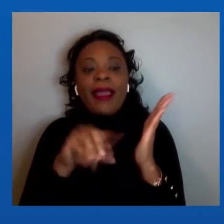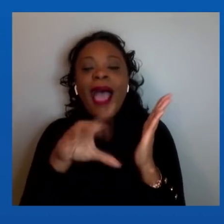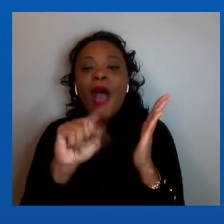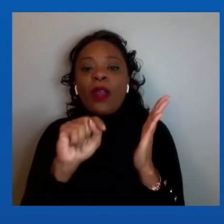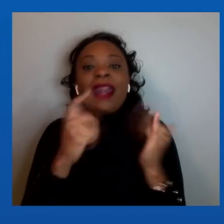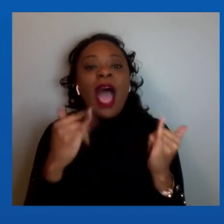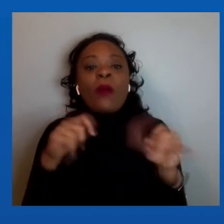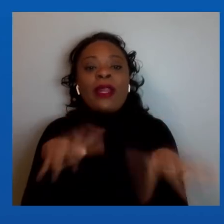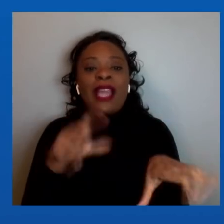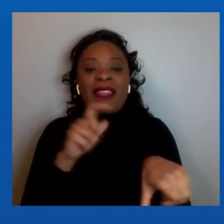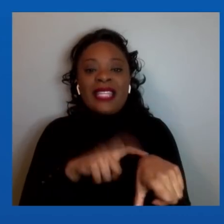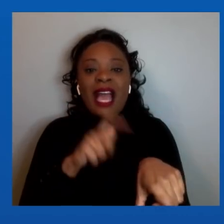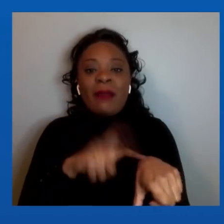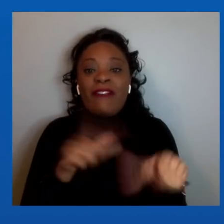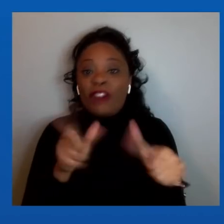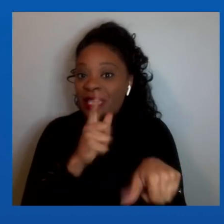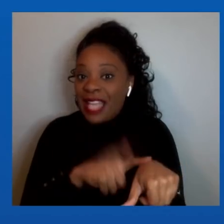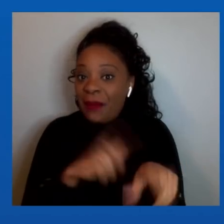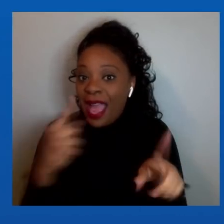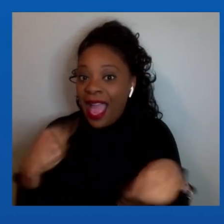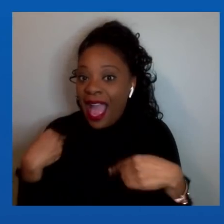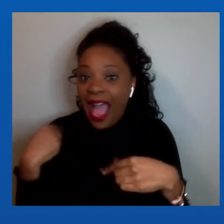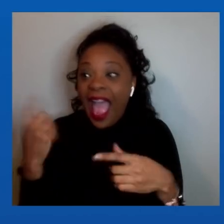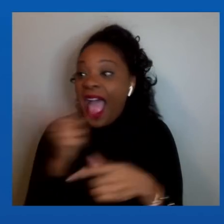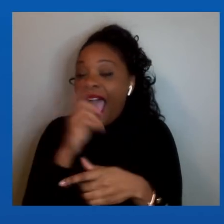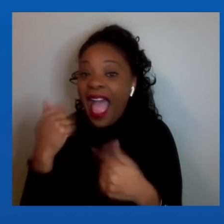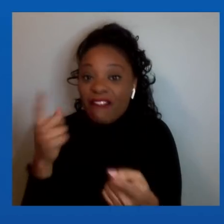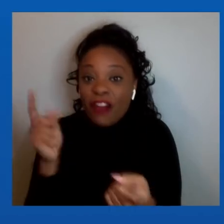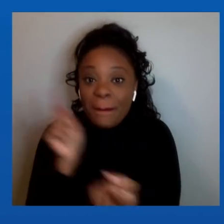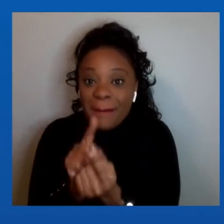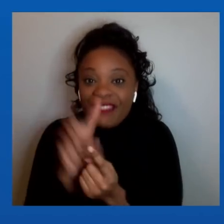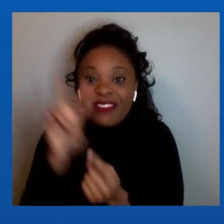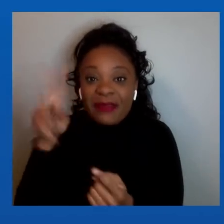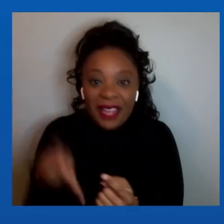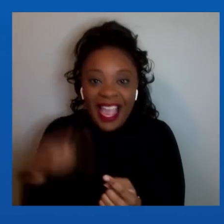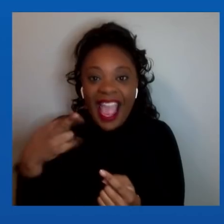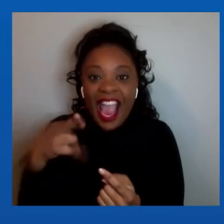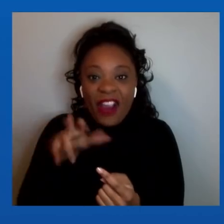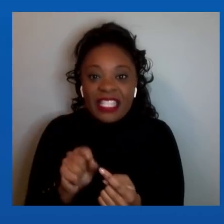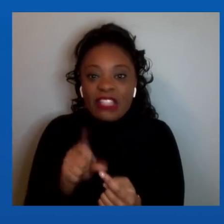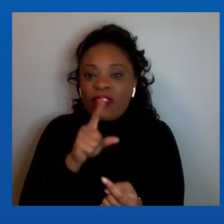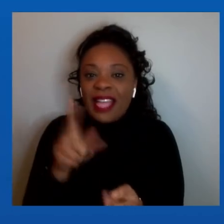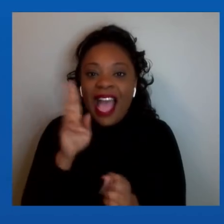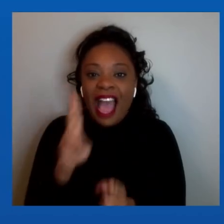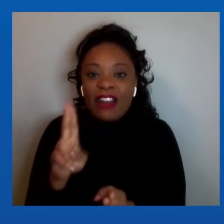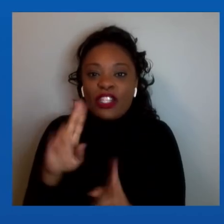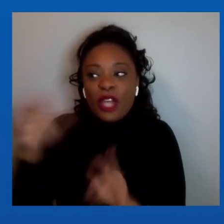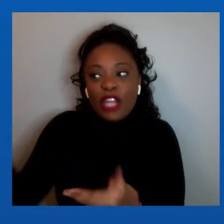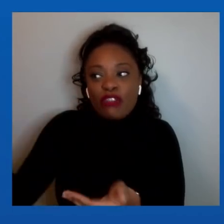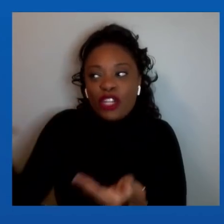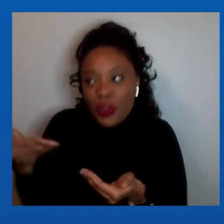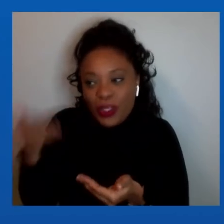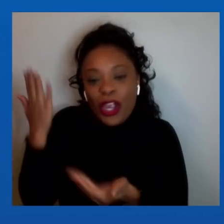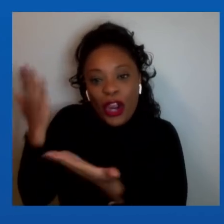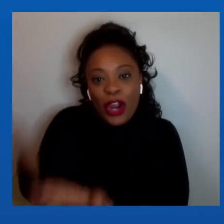First time I ever met Vice President Harris, which is an honor to introduce her to to the program